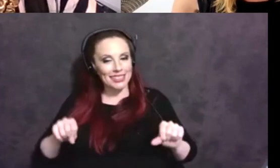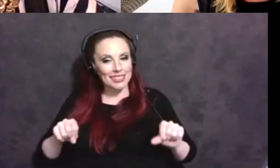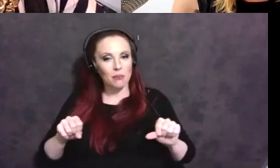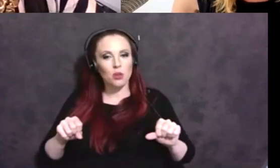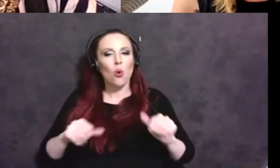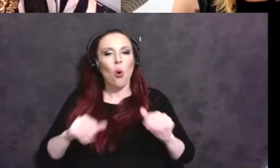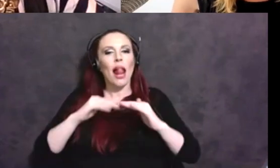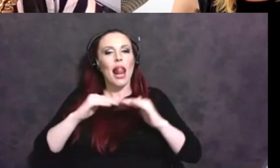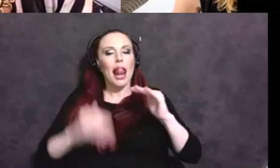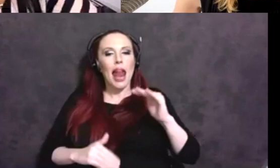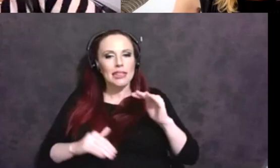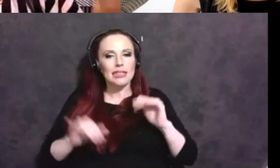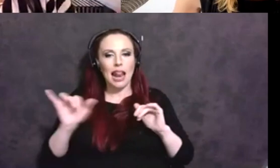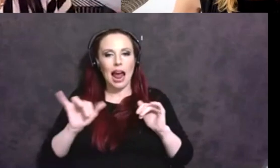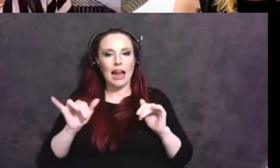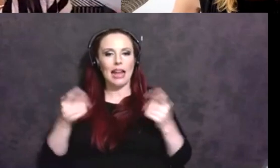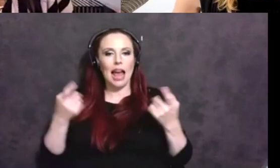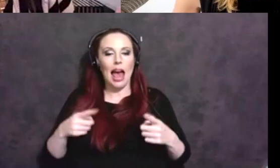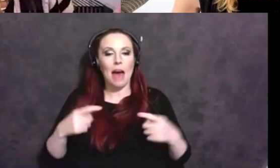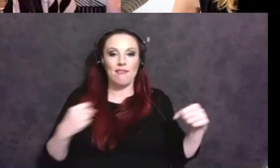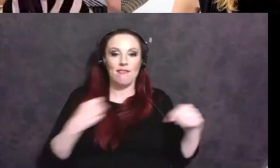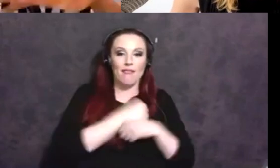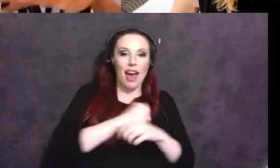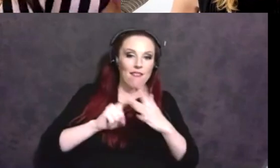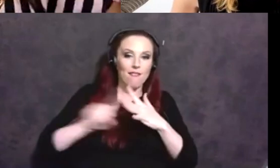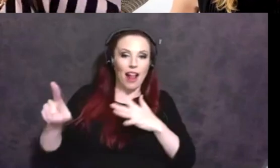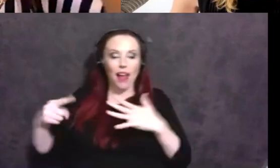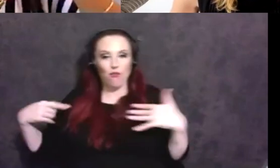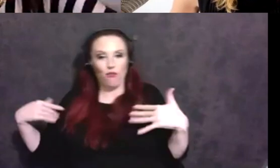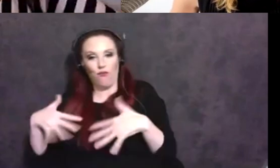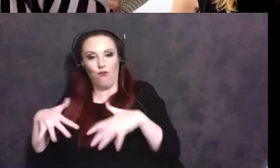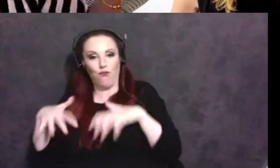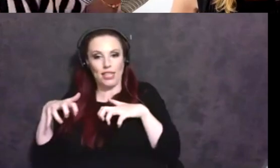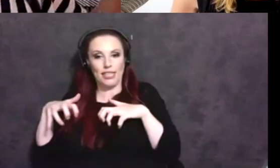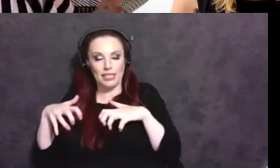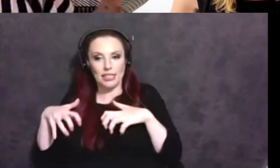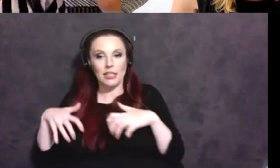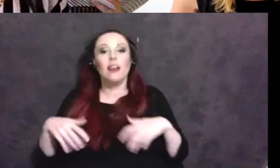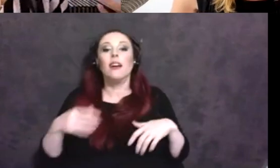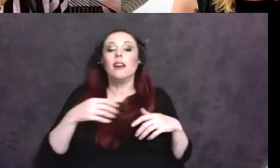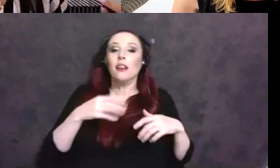all, we are better -- we have a more resilient and coherent, calm, settled nervous system.